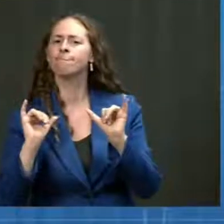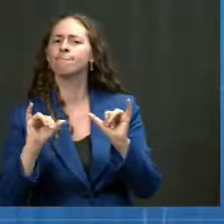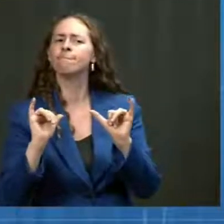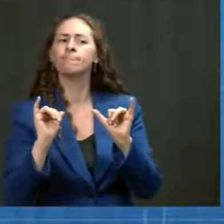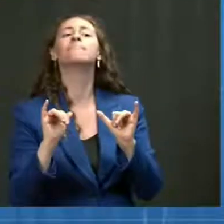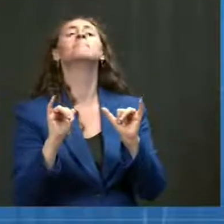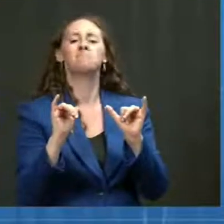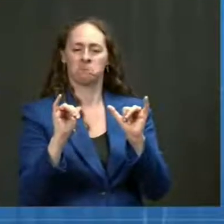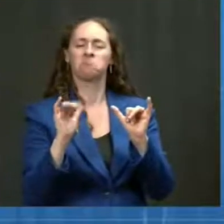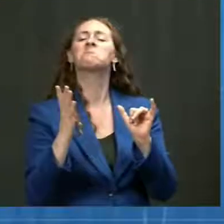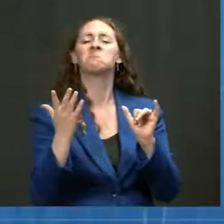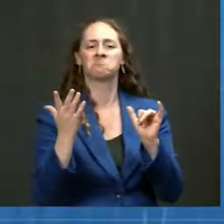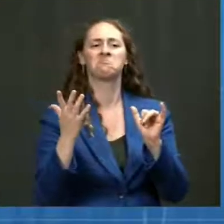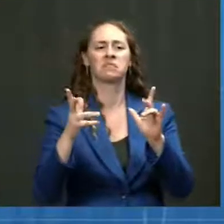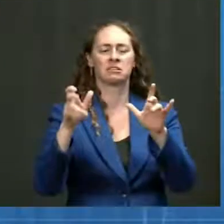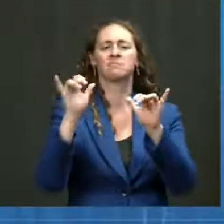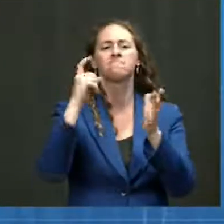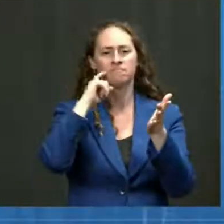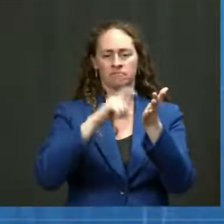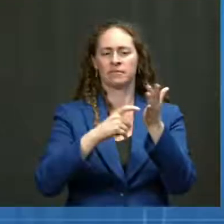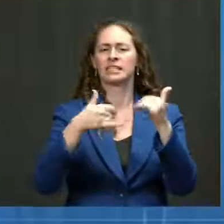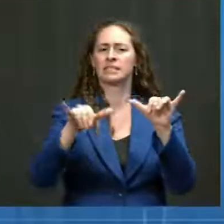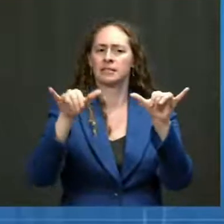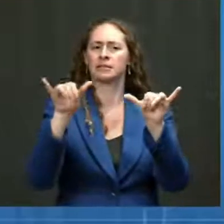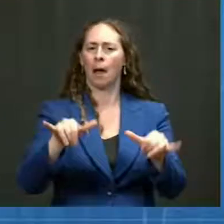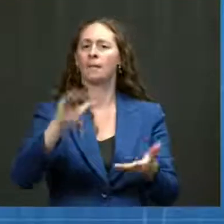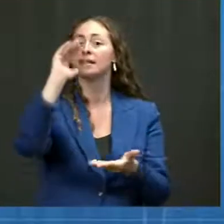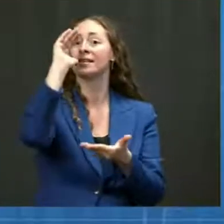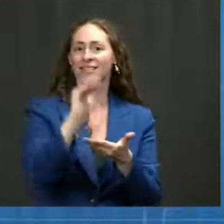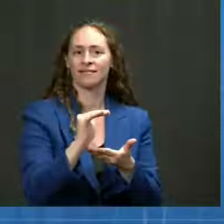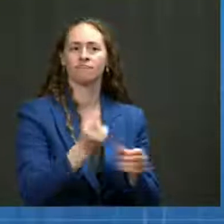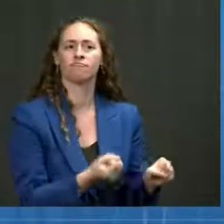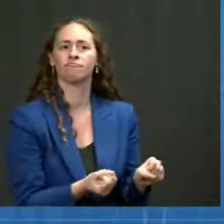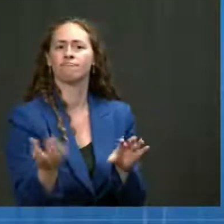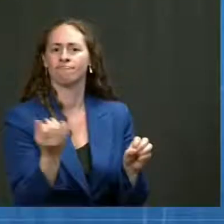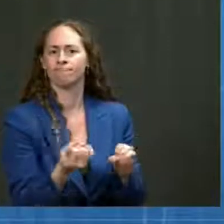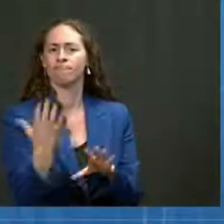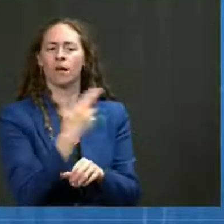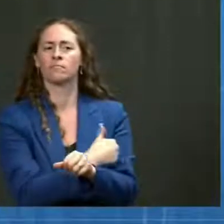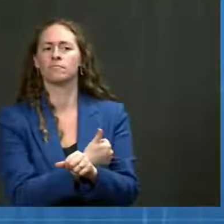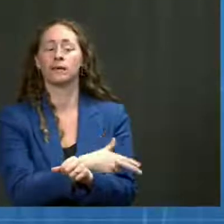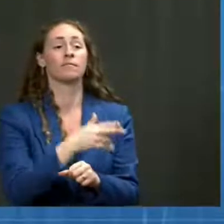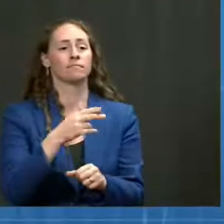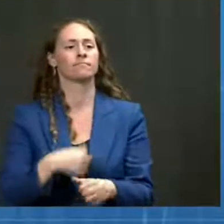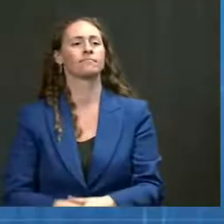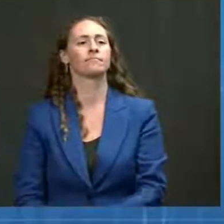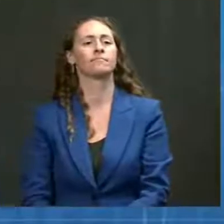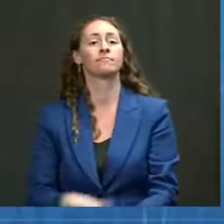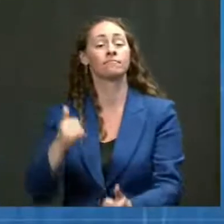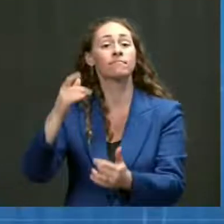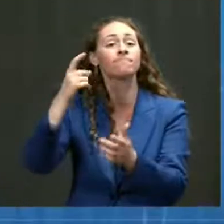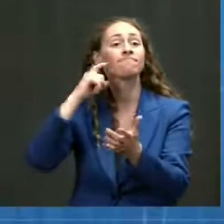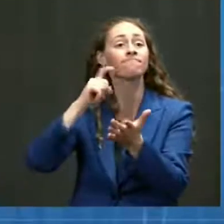WEEKS. AND FOUND VACCINE EFFECTIVENESS AGAINST HOSPITALIZATION REMAINED HIGH.